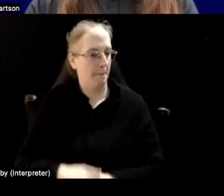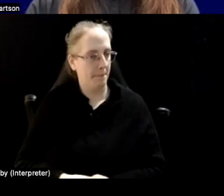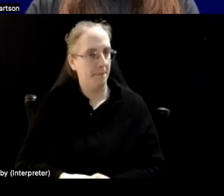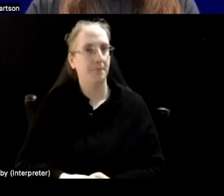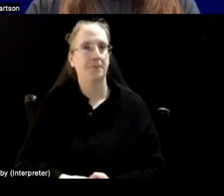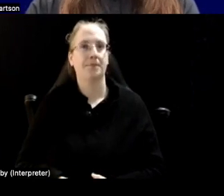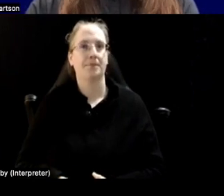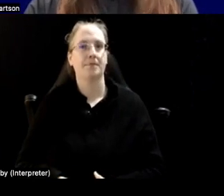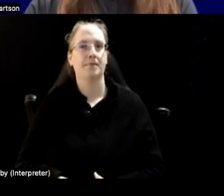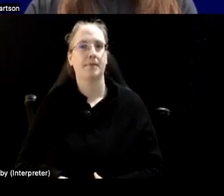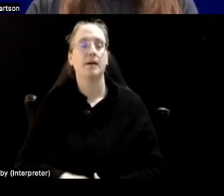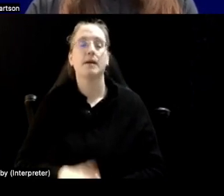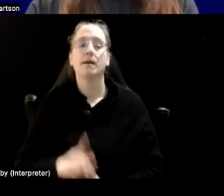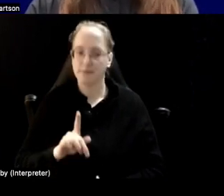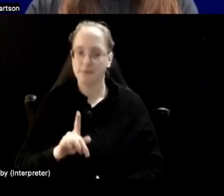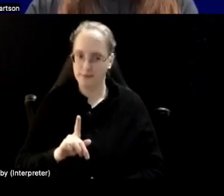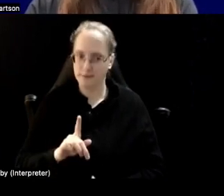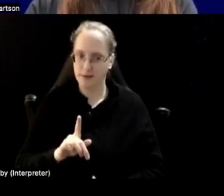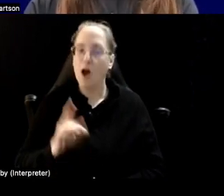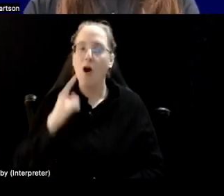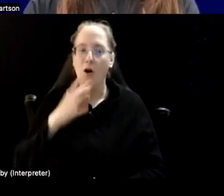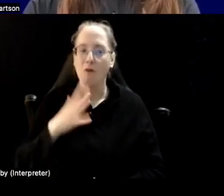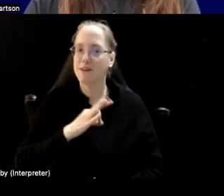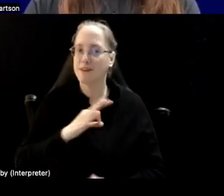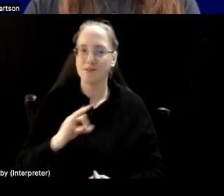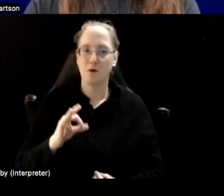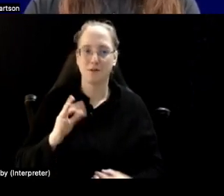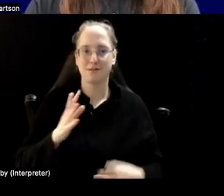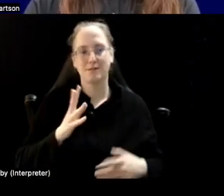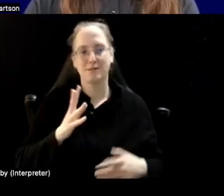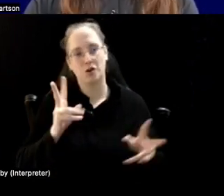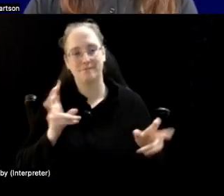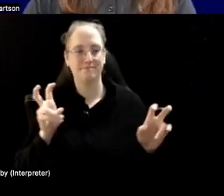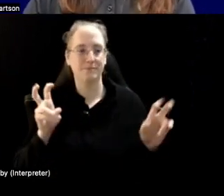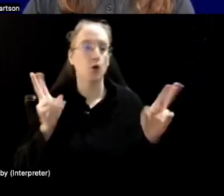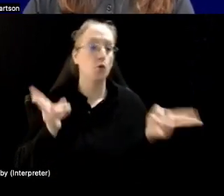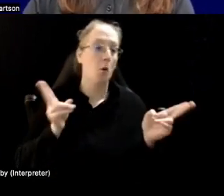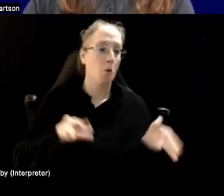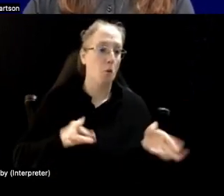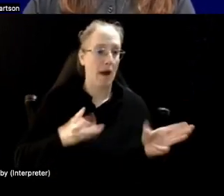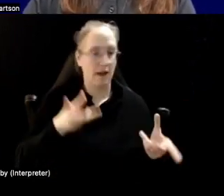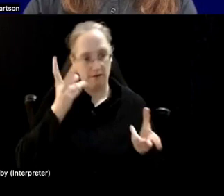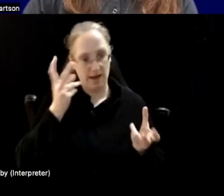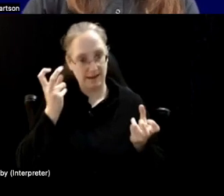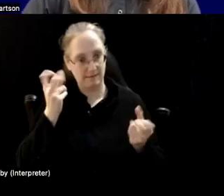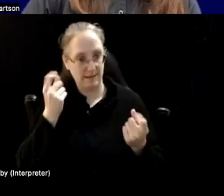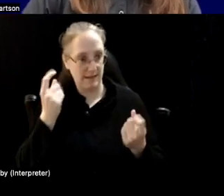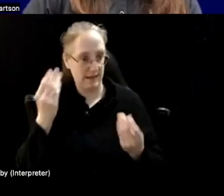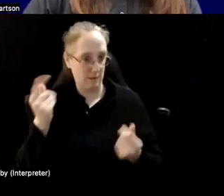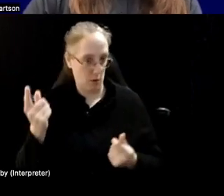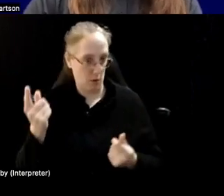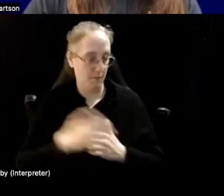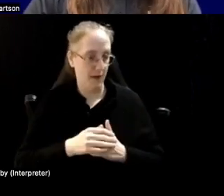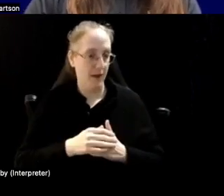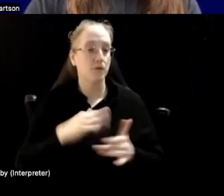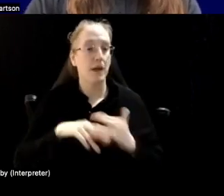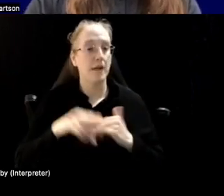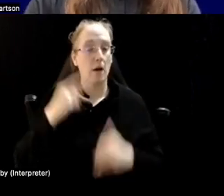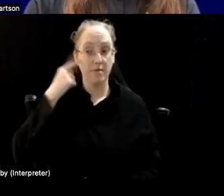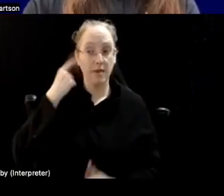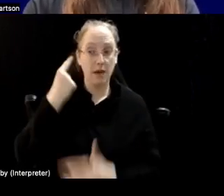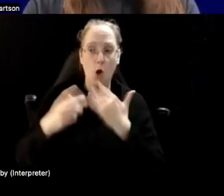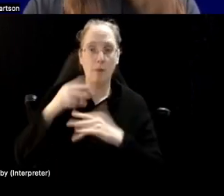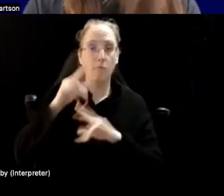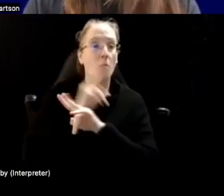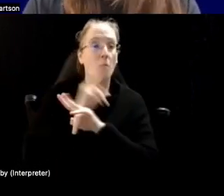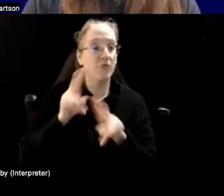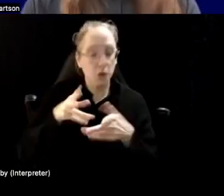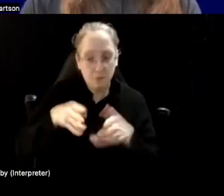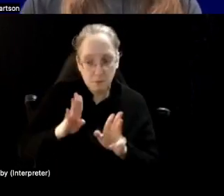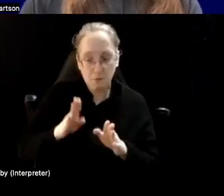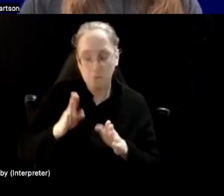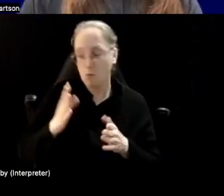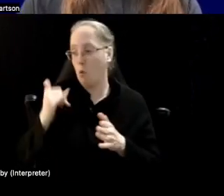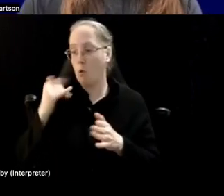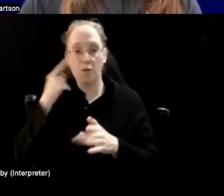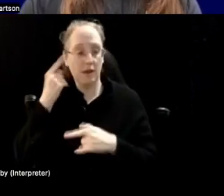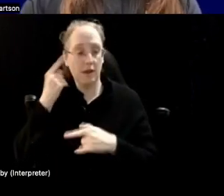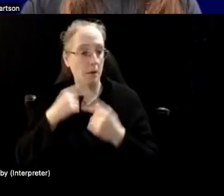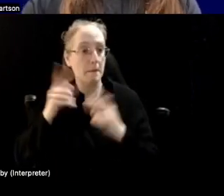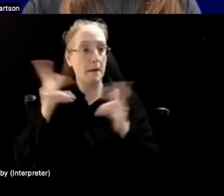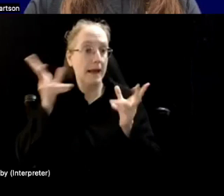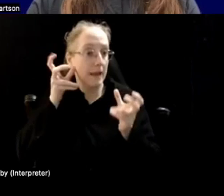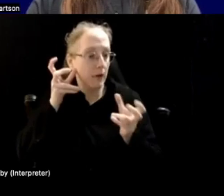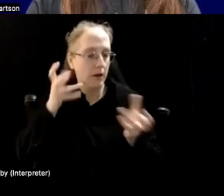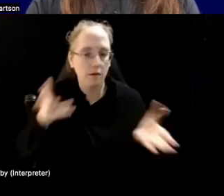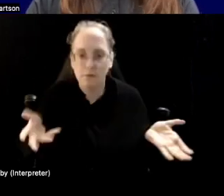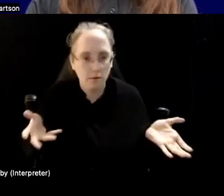with your sighted/hearing lenses, you might be missing the deafblind part of that experience.